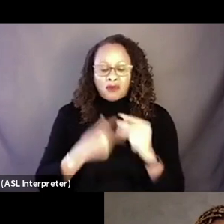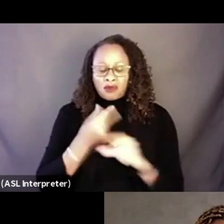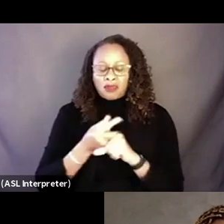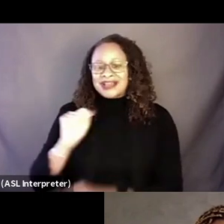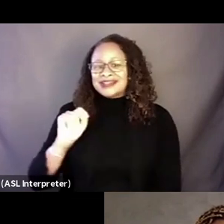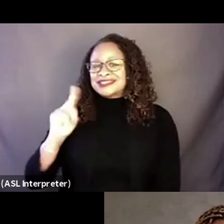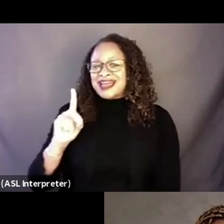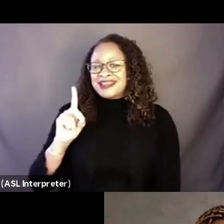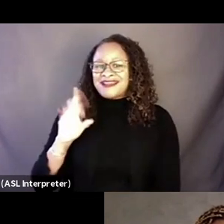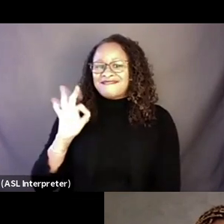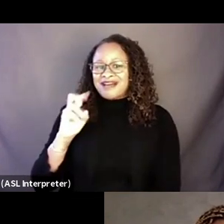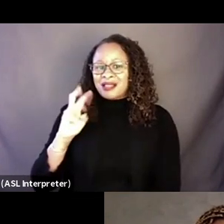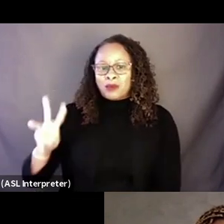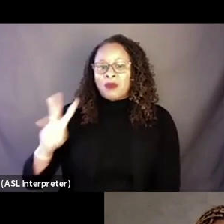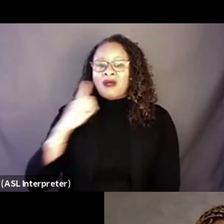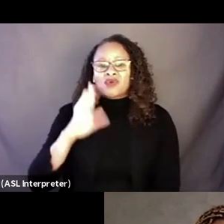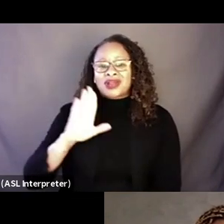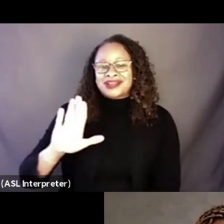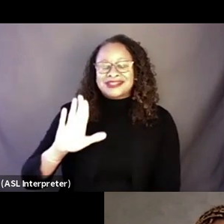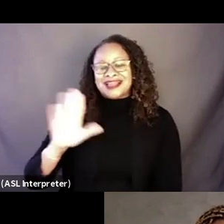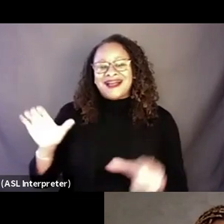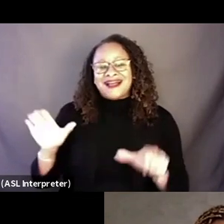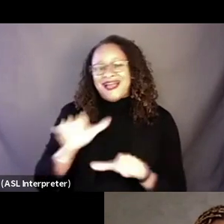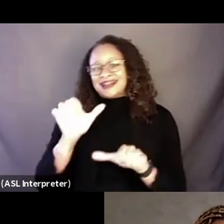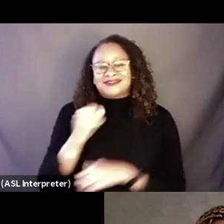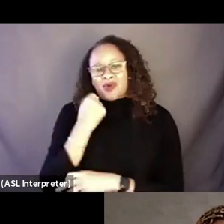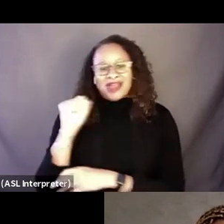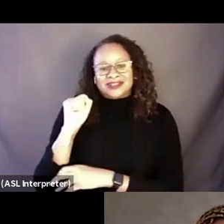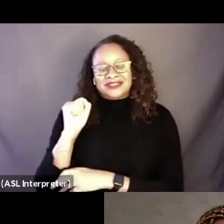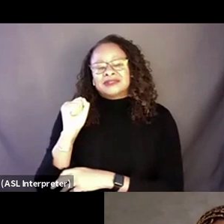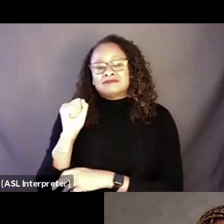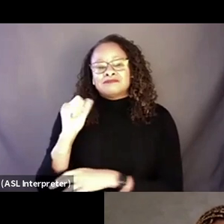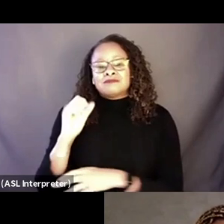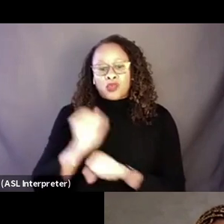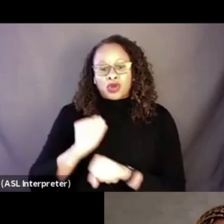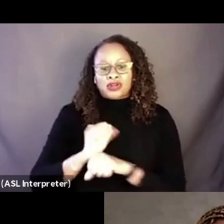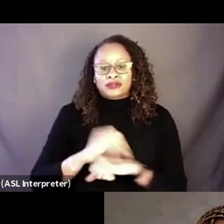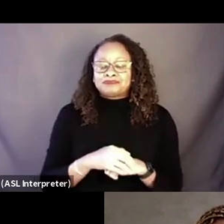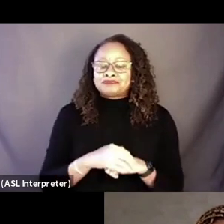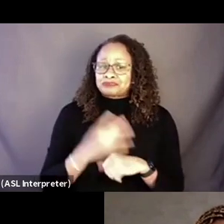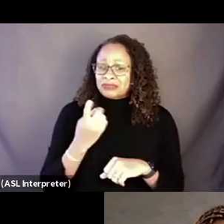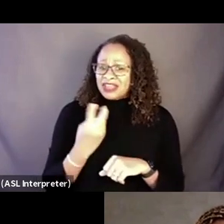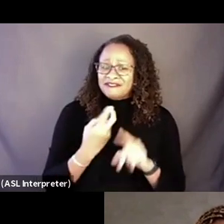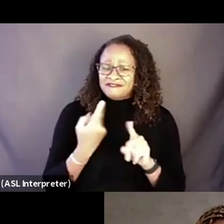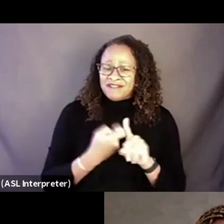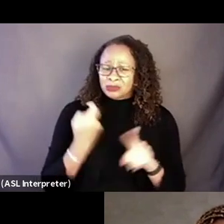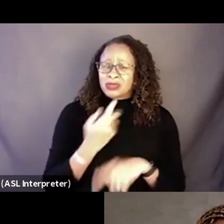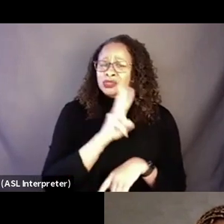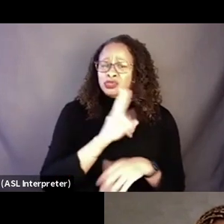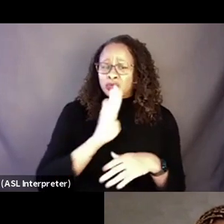for his activism work, and he founded the Pawa254, a hub for artists and activists to work together